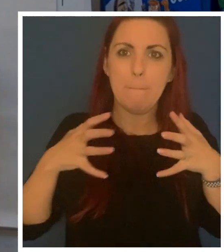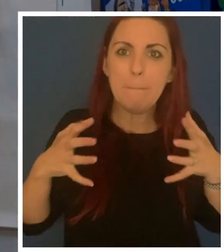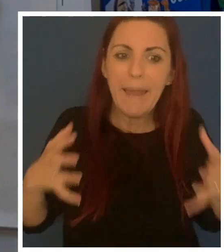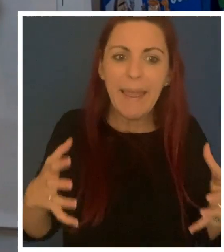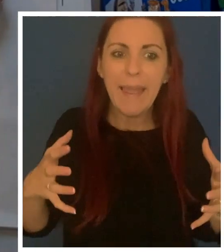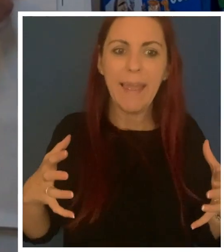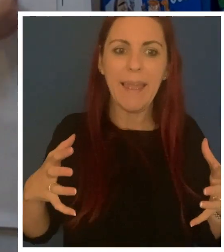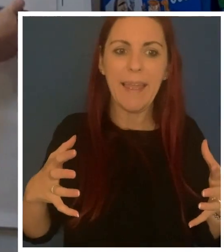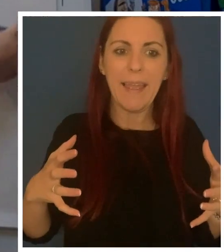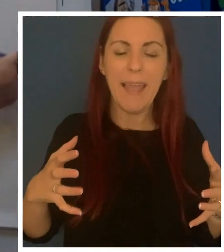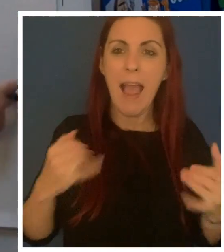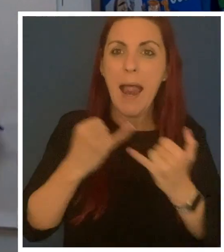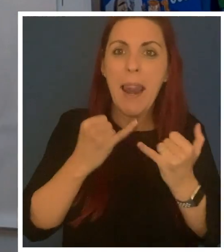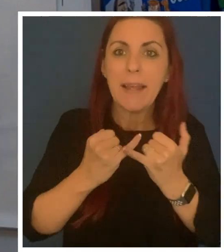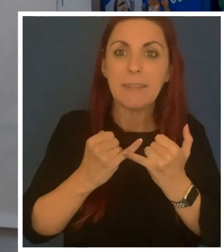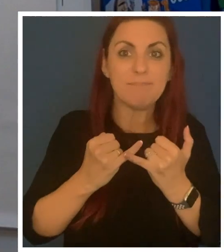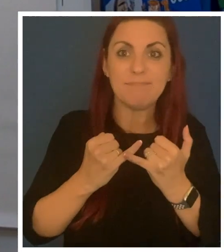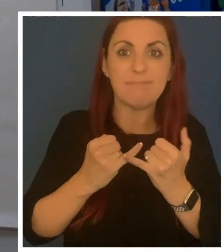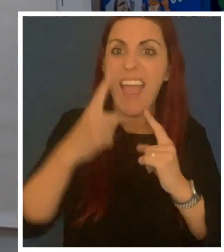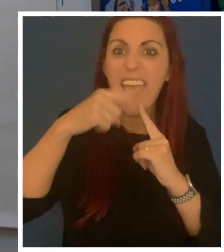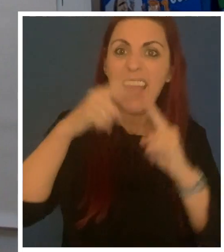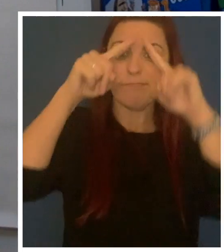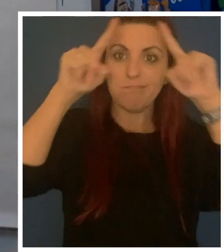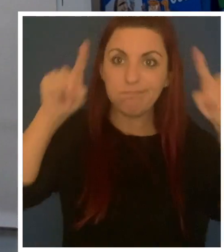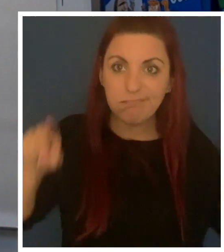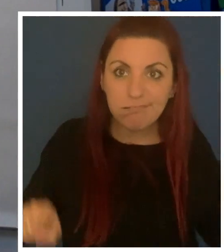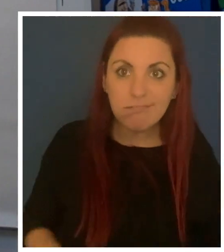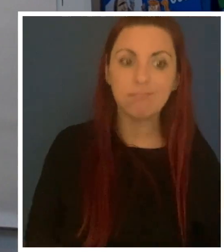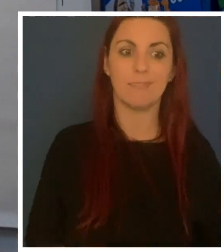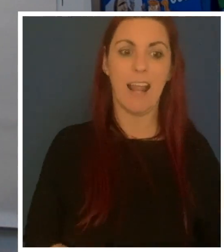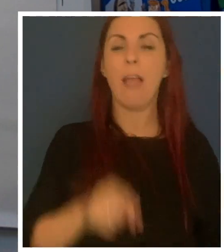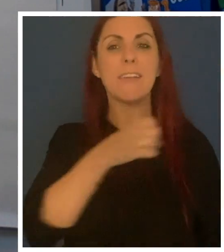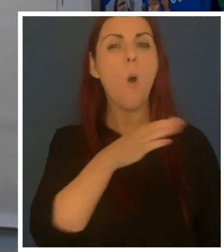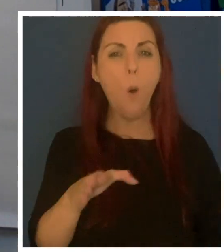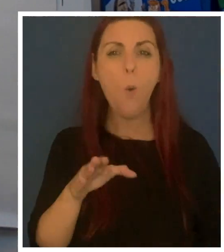It's a big, almost like an egg shape again, this whole monster is made out of egg shapes really.